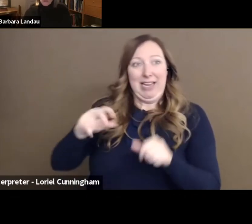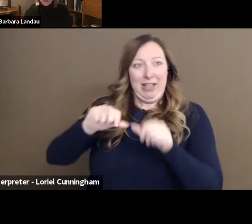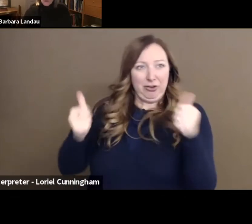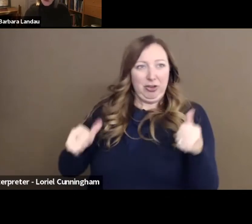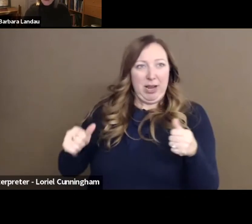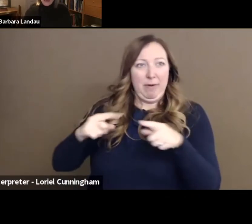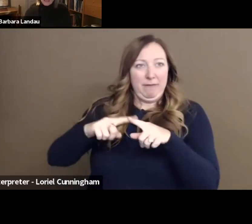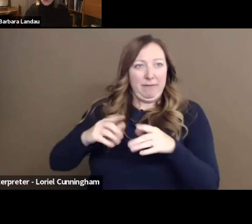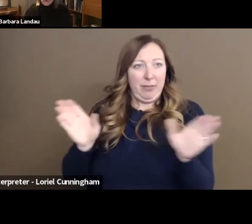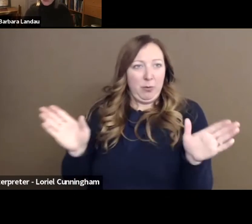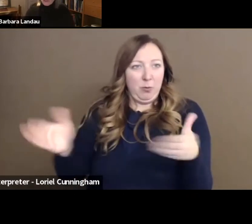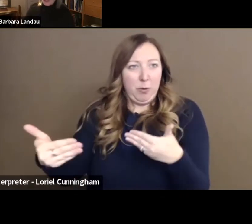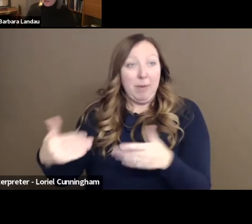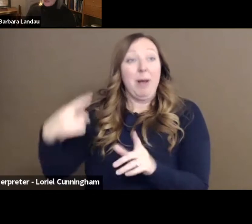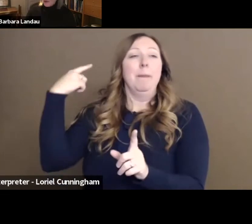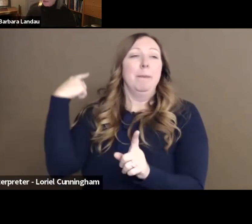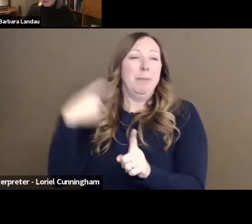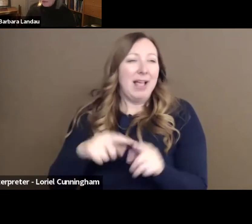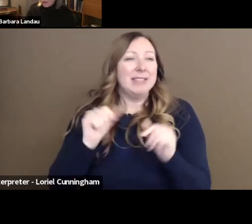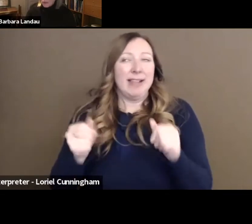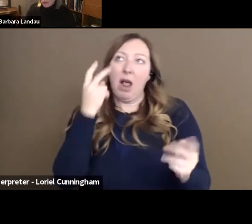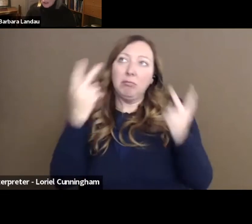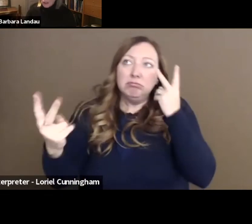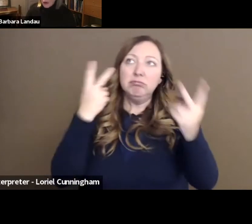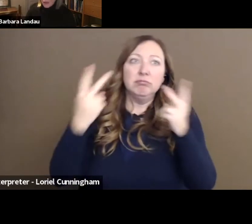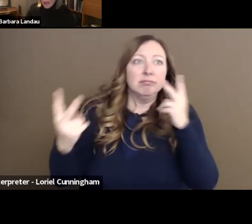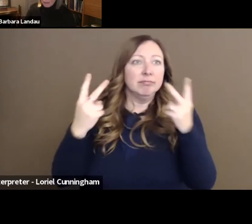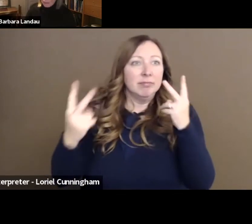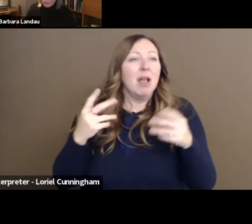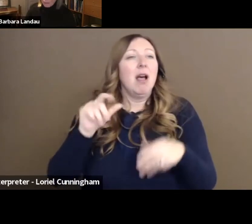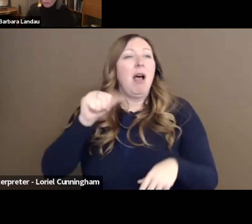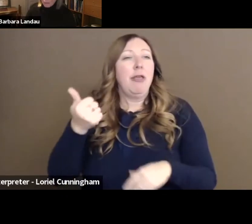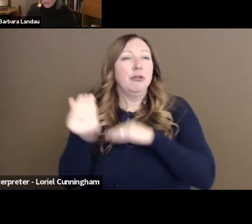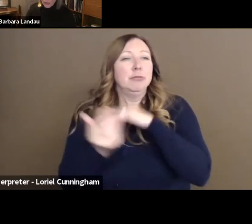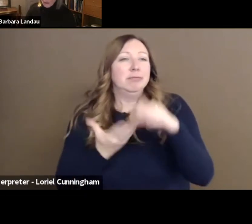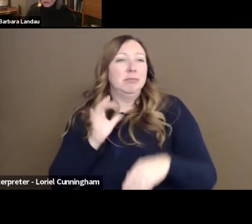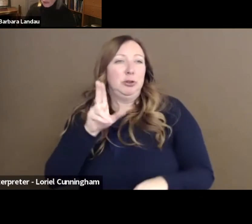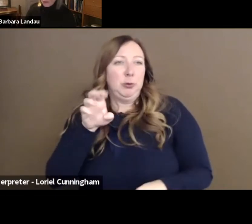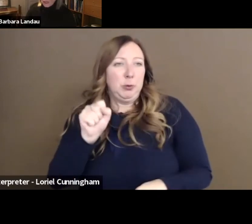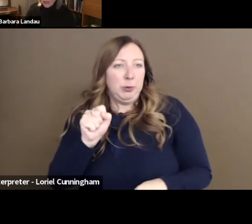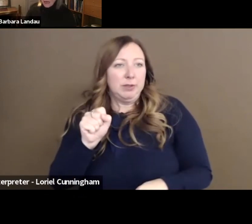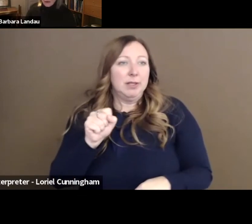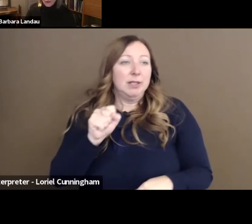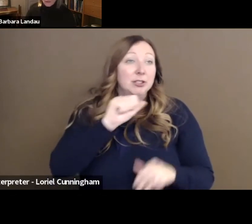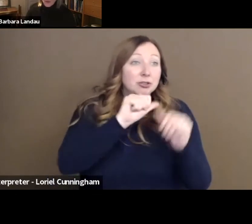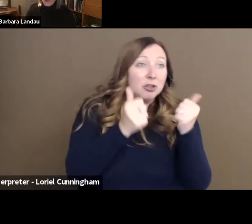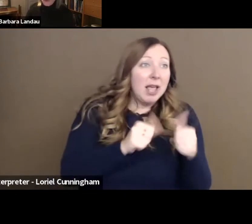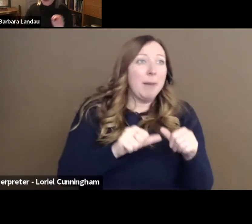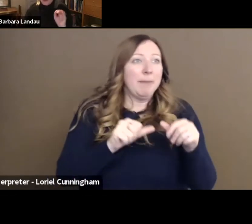so our findings with williams syndrome individuals show that